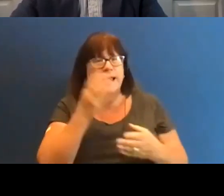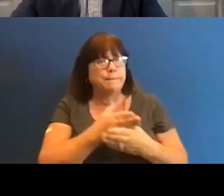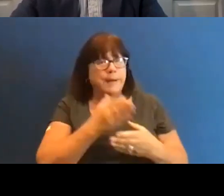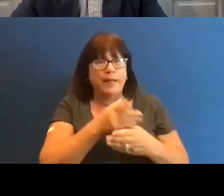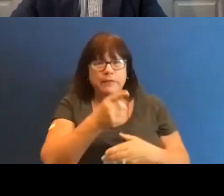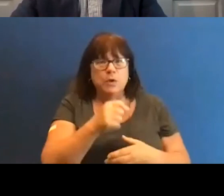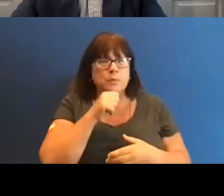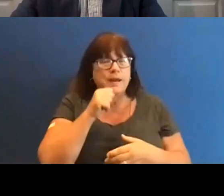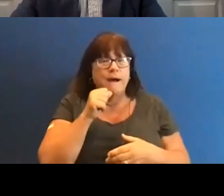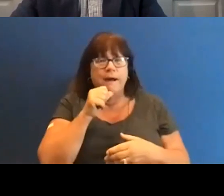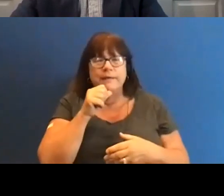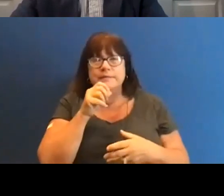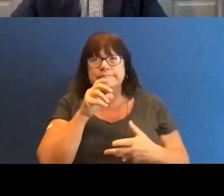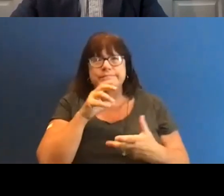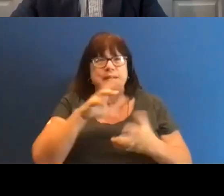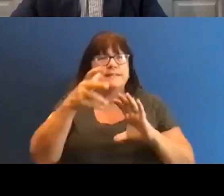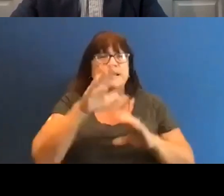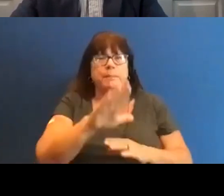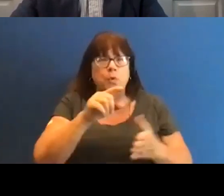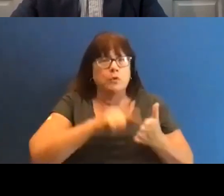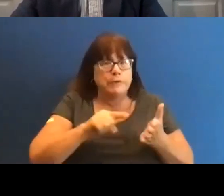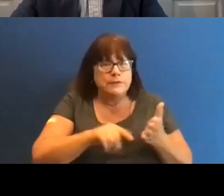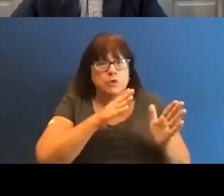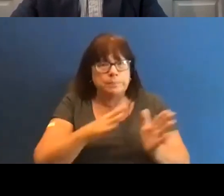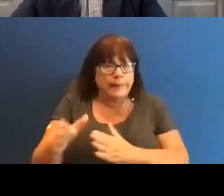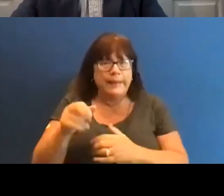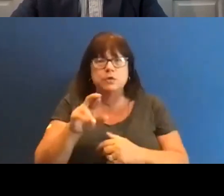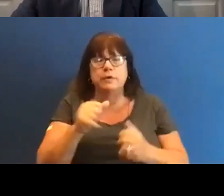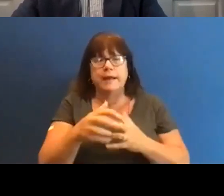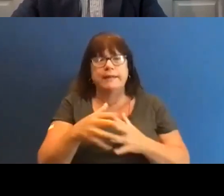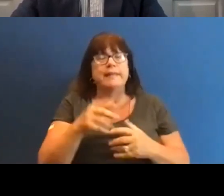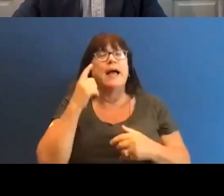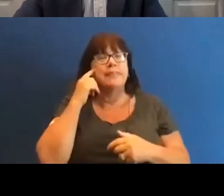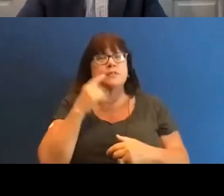else you're working on, so I think those were really great remarks and I think that